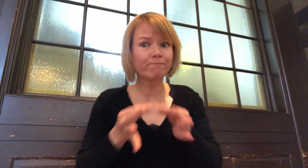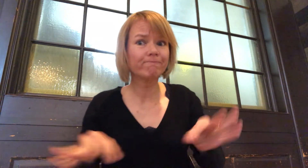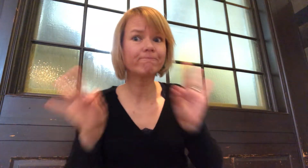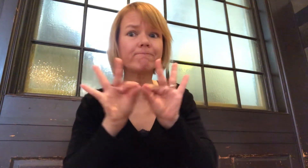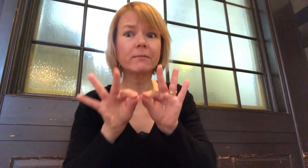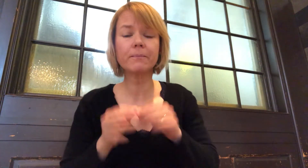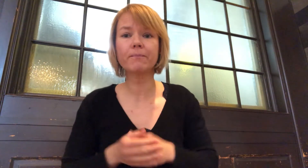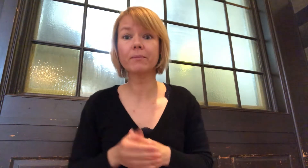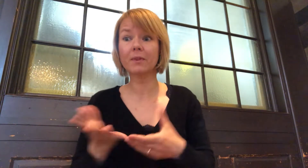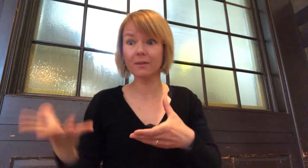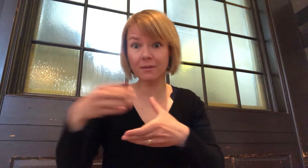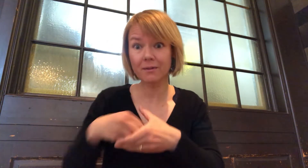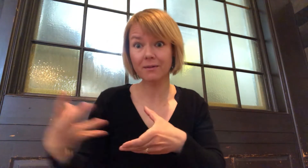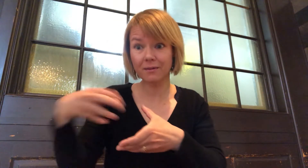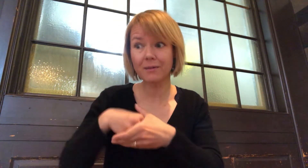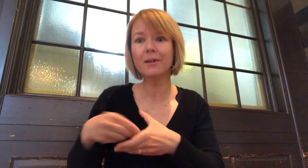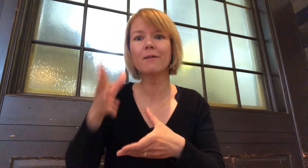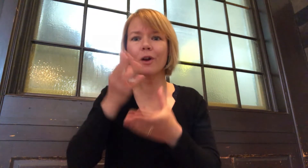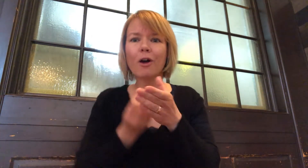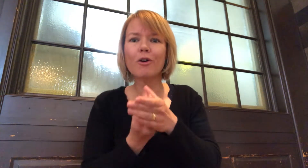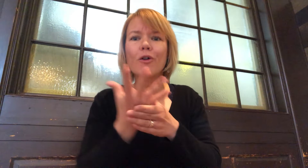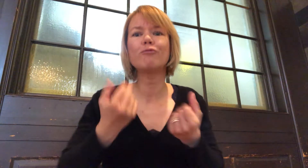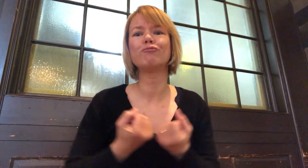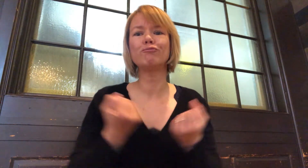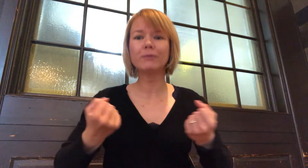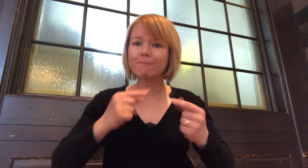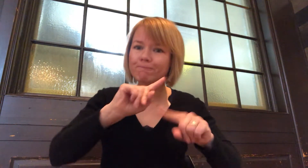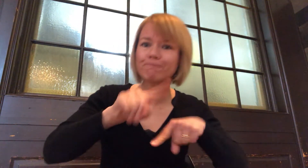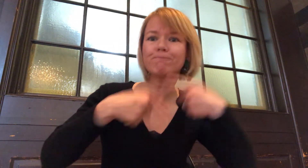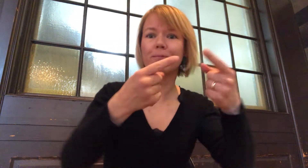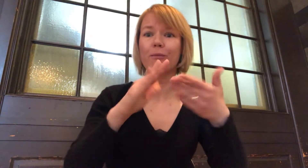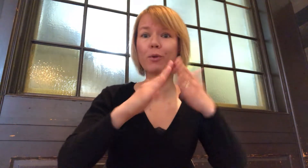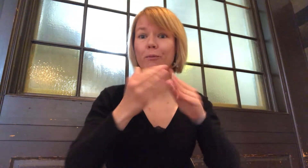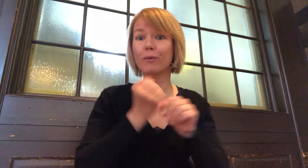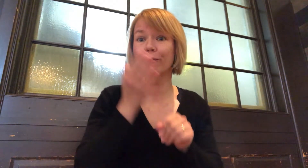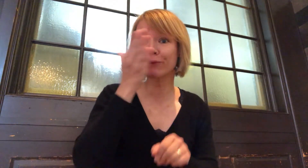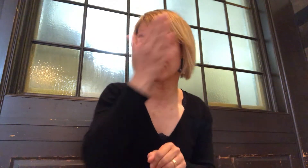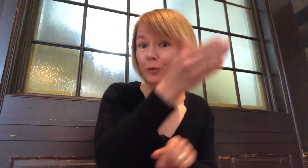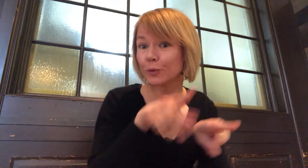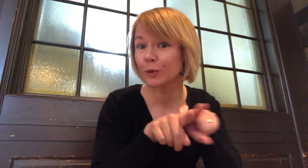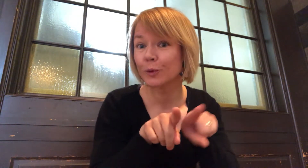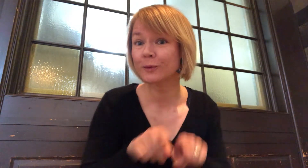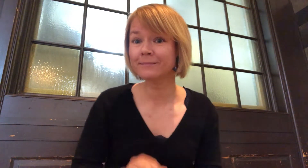It's important. By including youth, they can grow strong and continue to work within their Deaf community into the future!